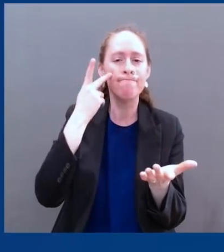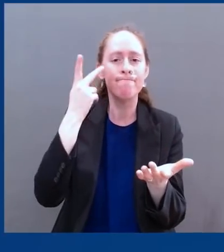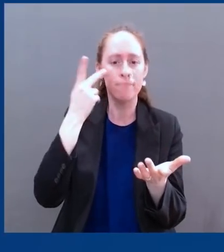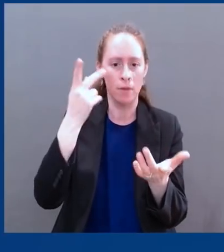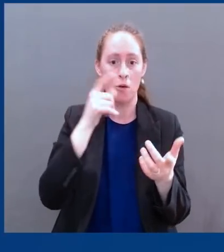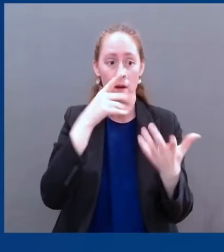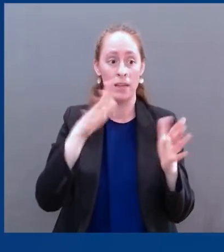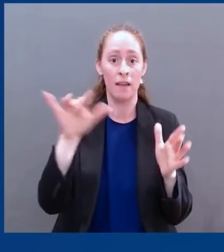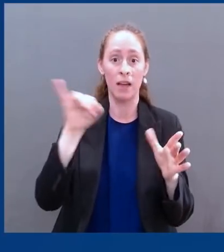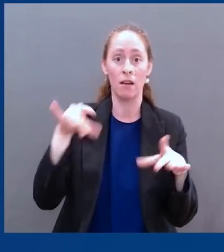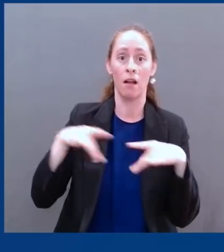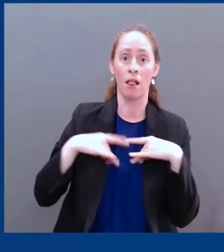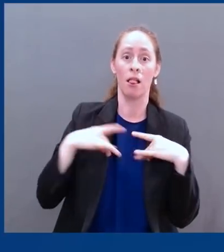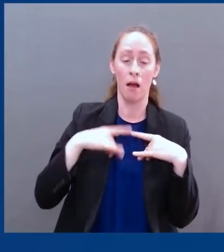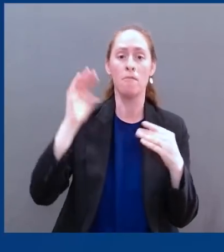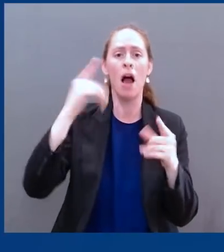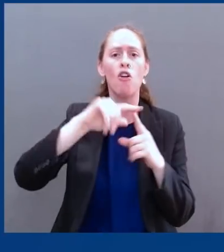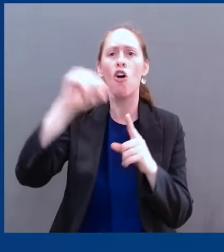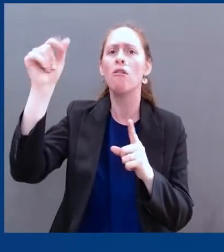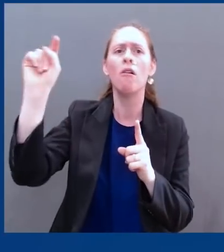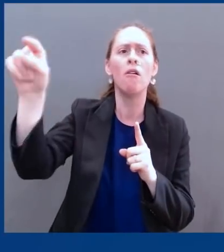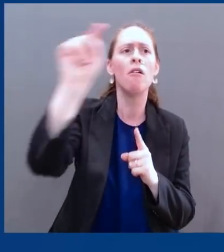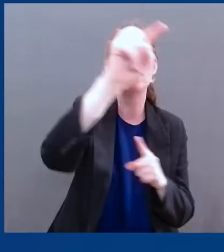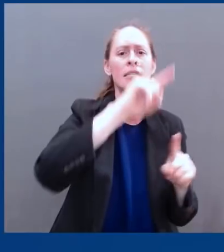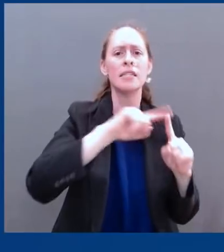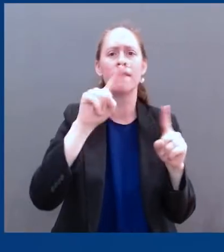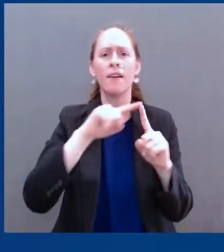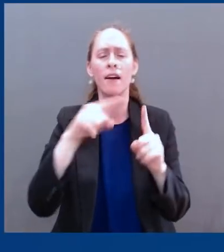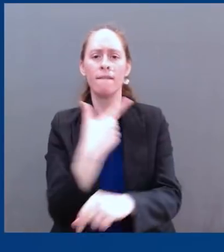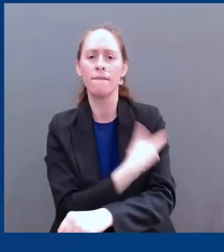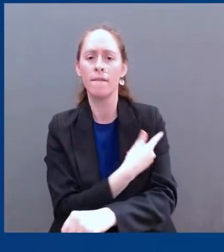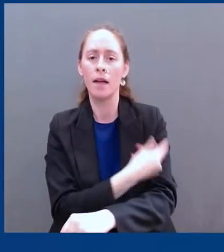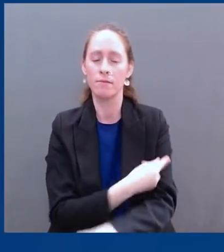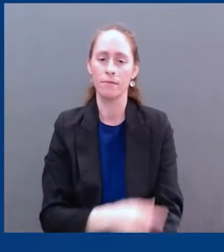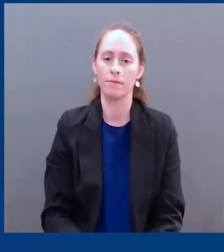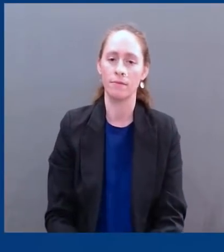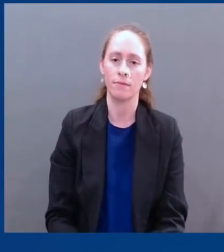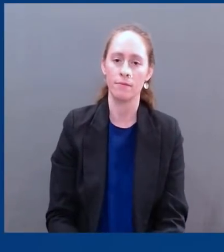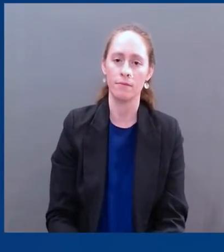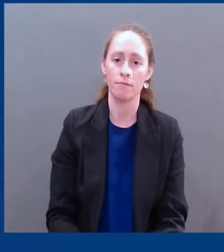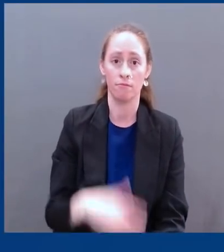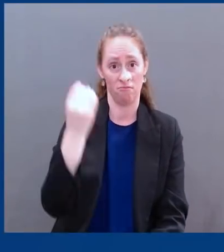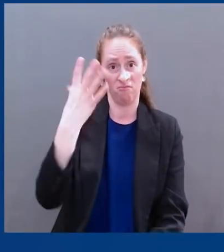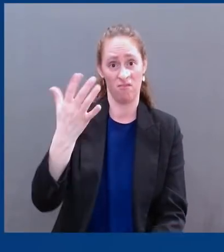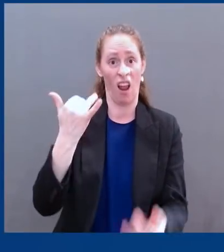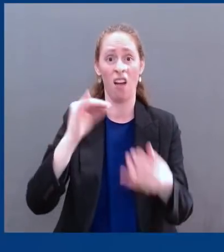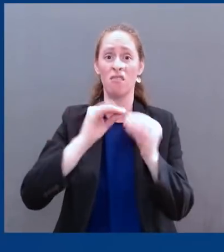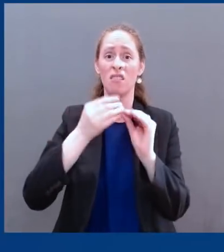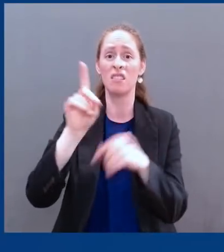So, the data looked pretty good. Right now, they're going to make those data available to the FDA.